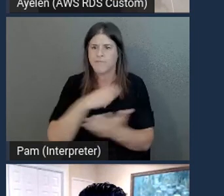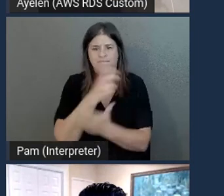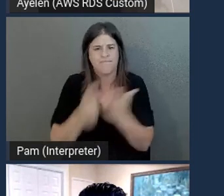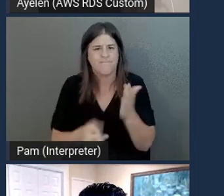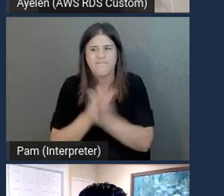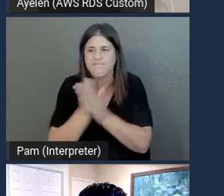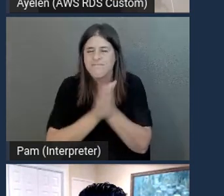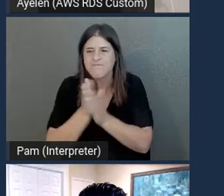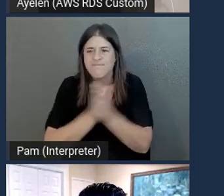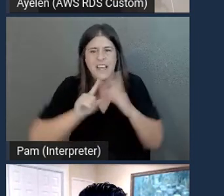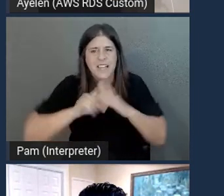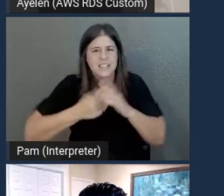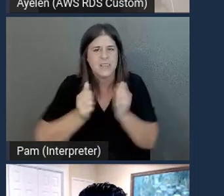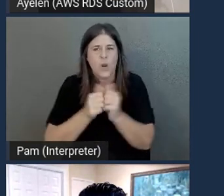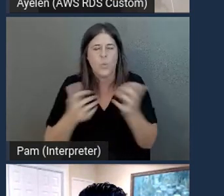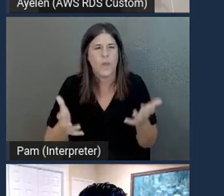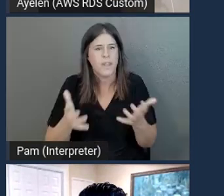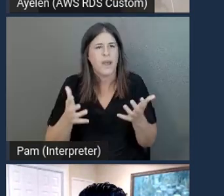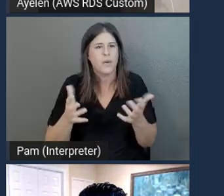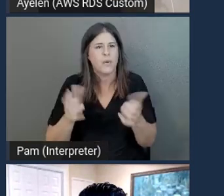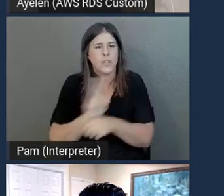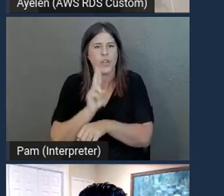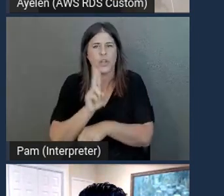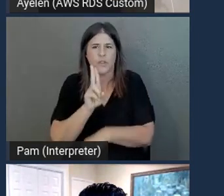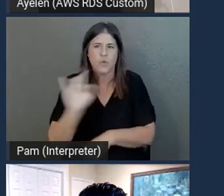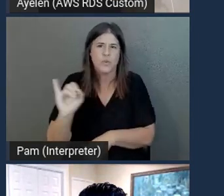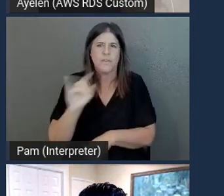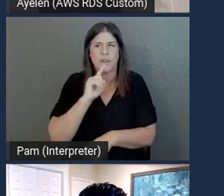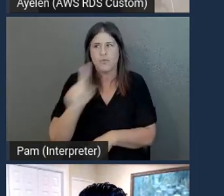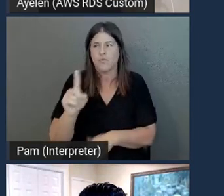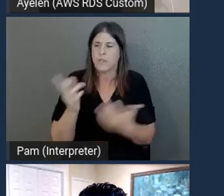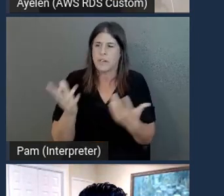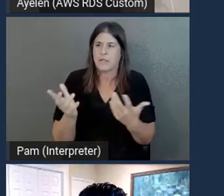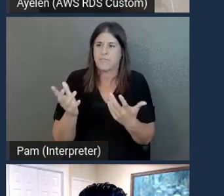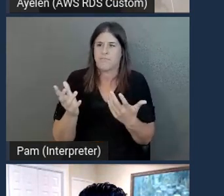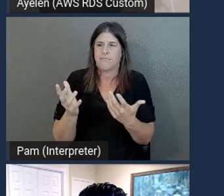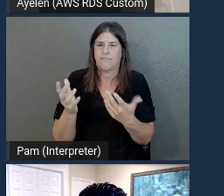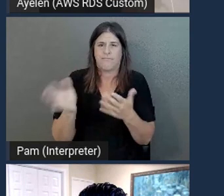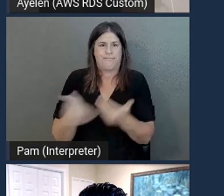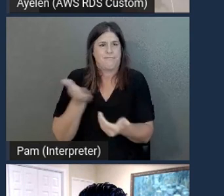Without the, it looked, the user interface was pretty streamlined. It's nice.